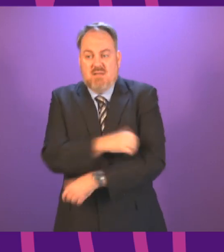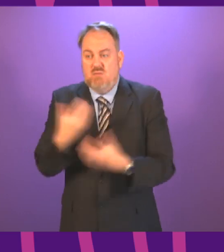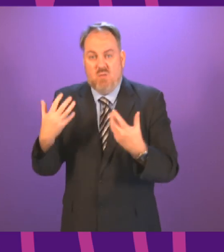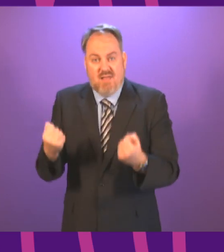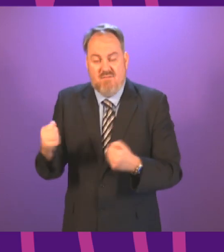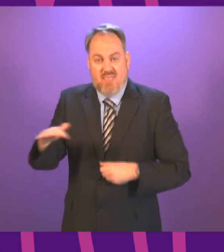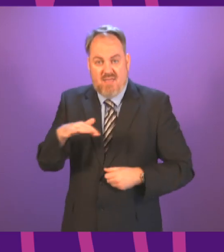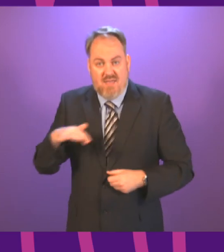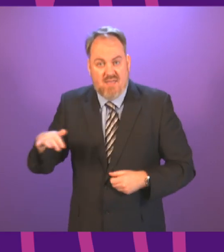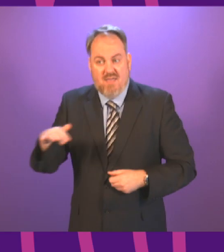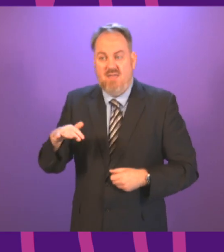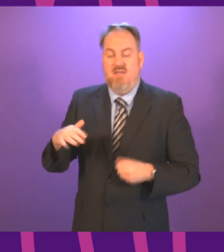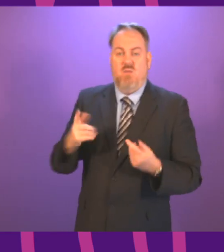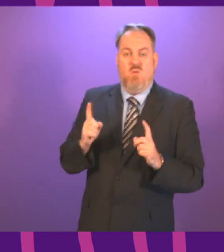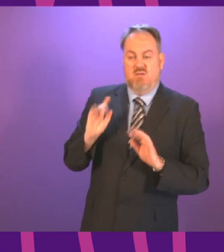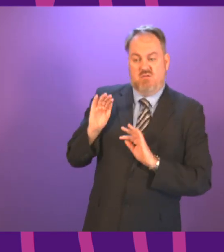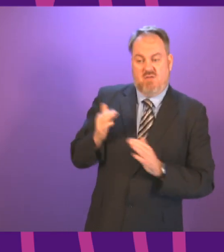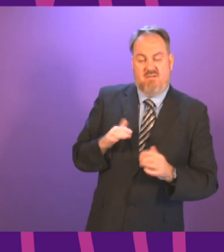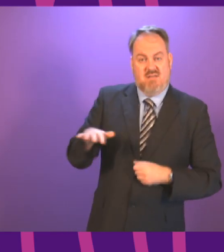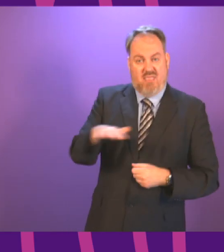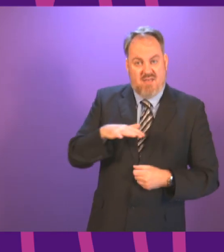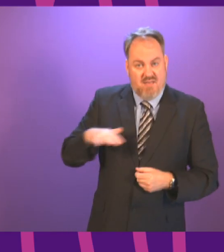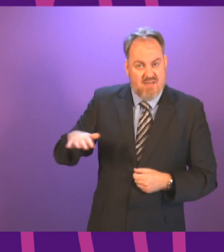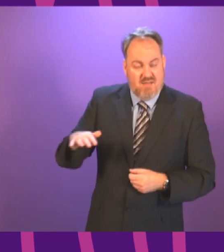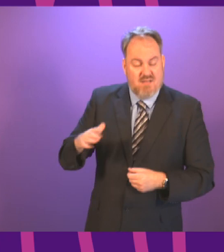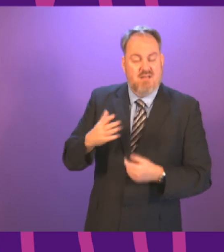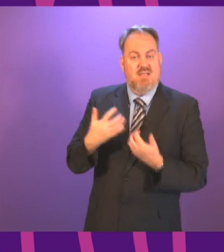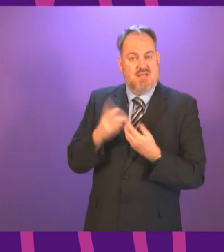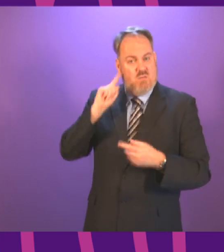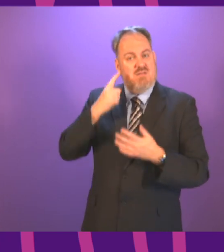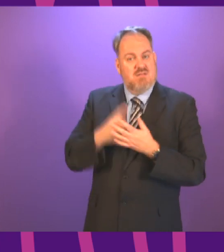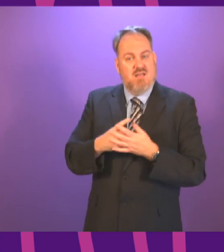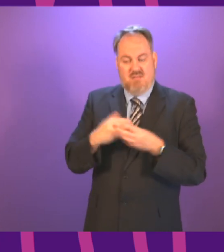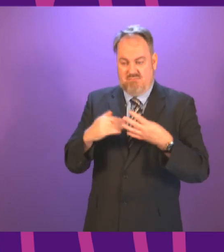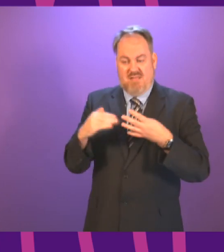Inverclyde and its place in the NHS Greater Glasgow and Clyde health framework is not